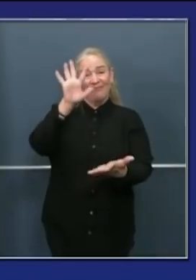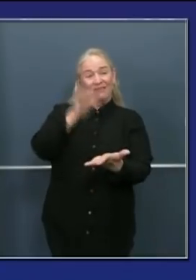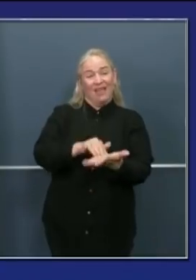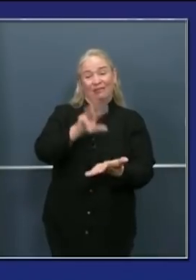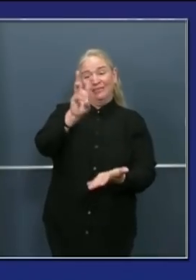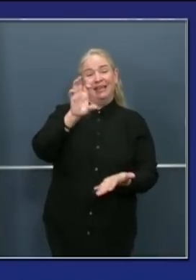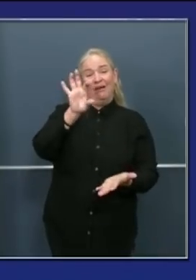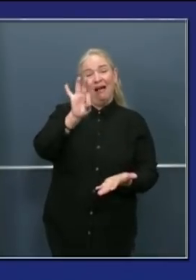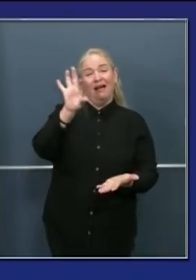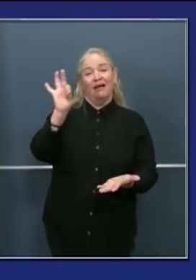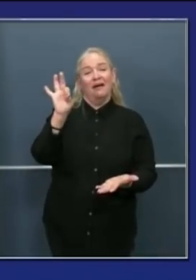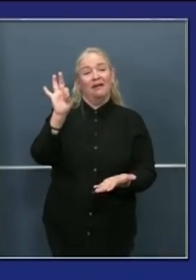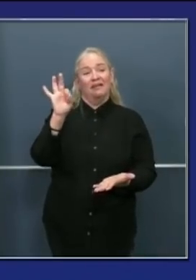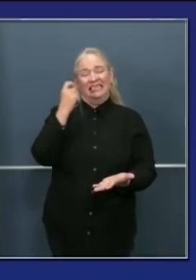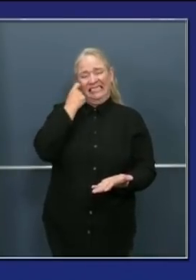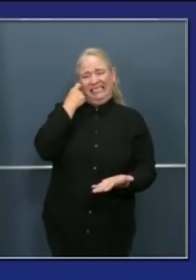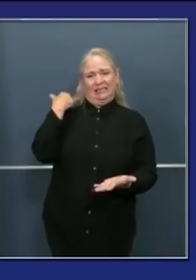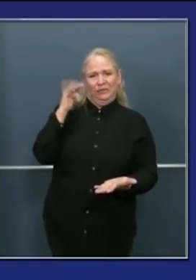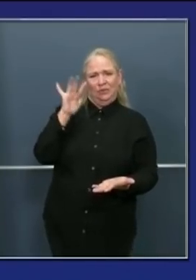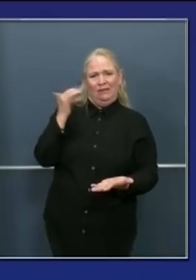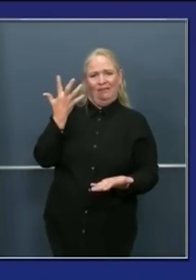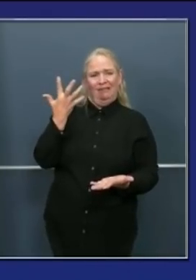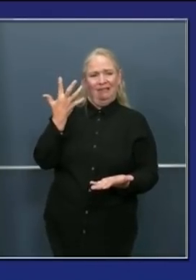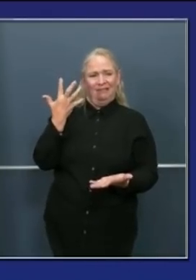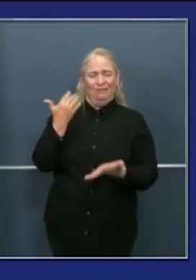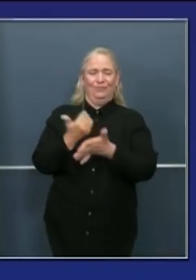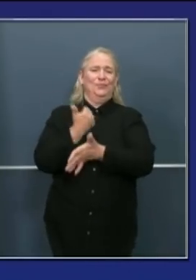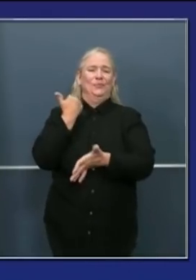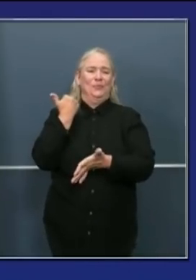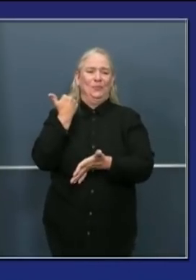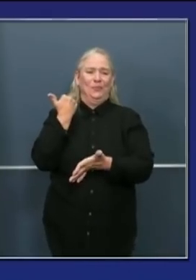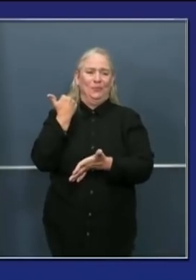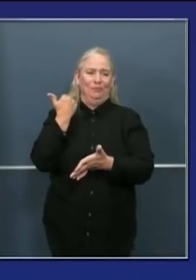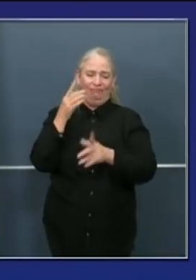GOING OUT WITH RESOLVE AT THIS MOMENT AND THAT SPREAD